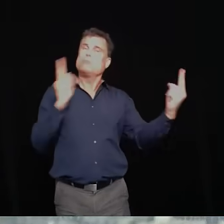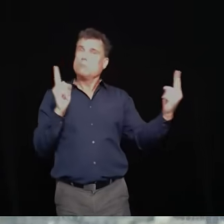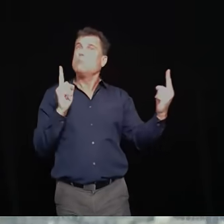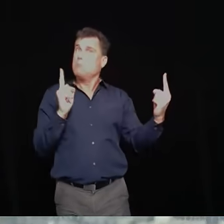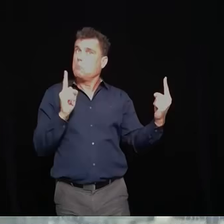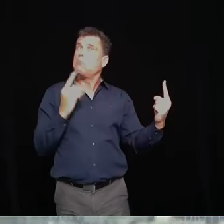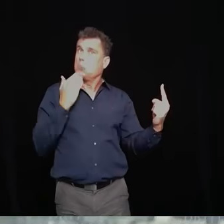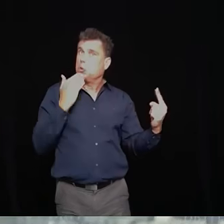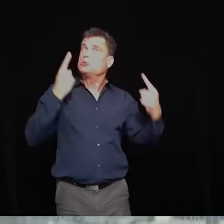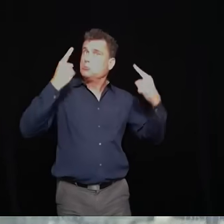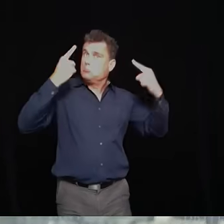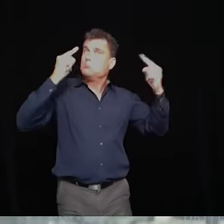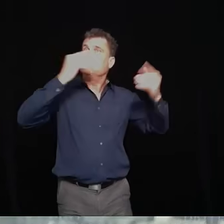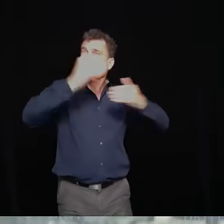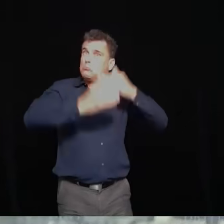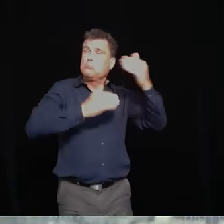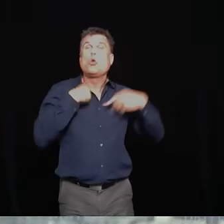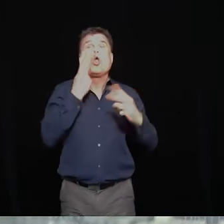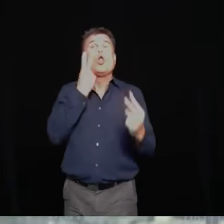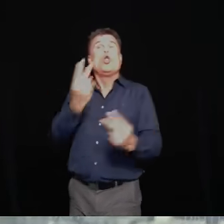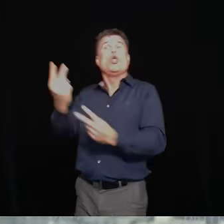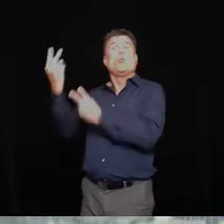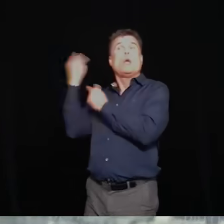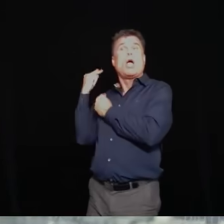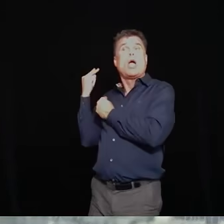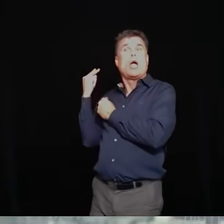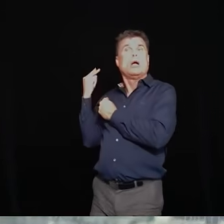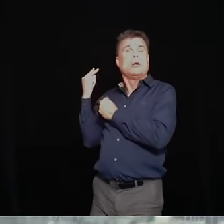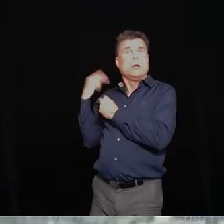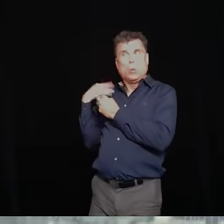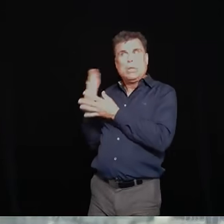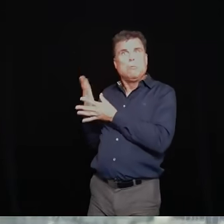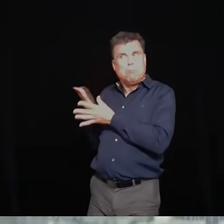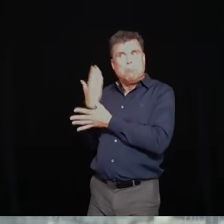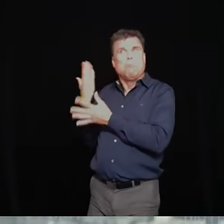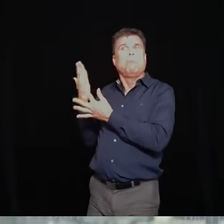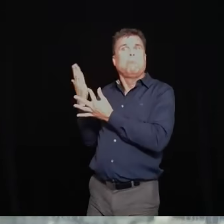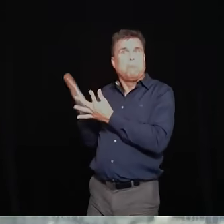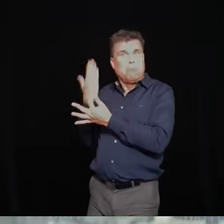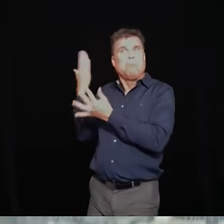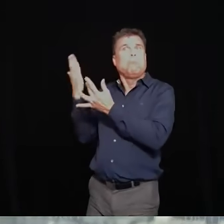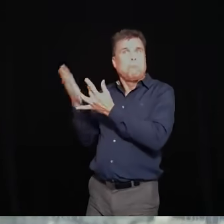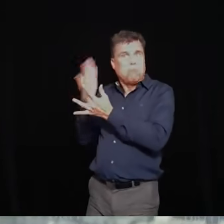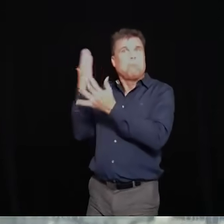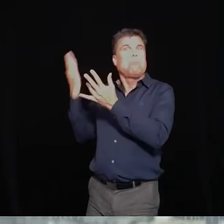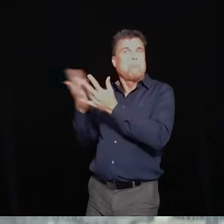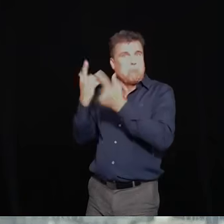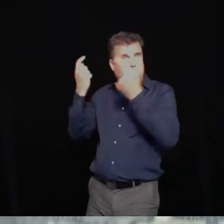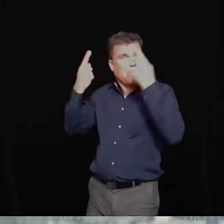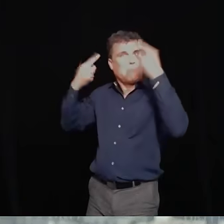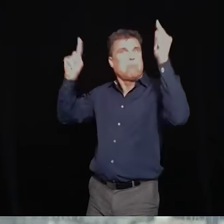have lost loved ones to other public health